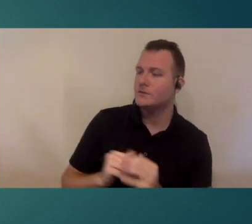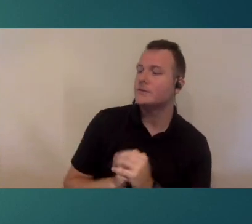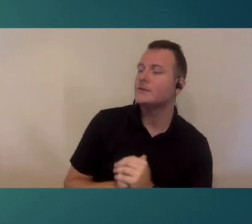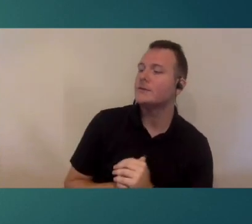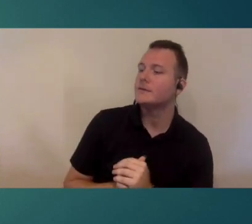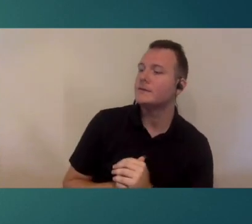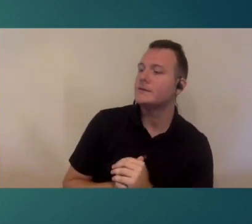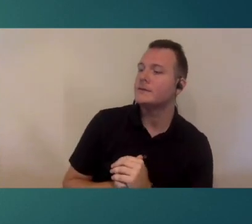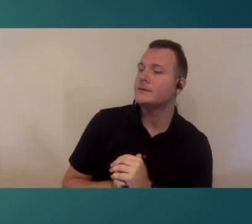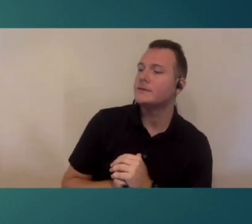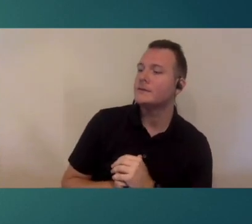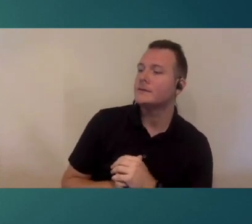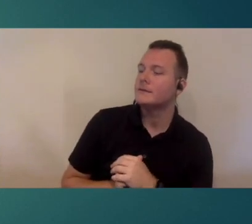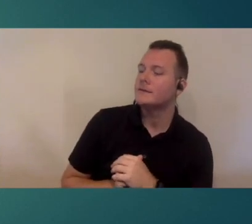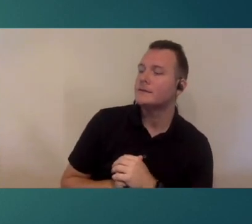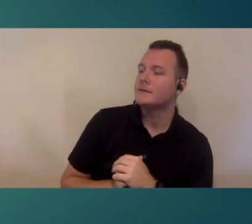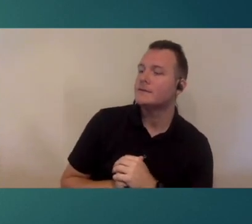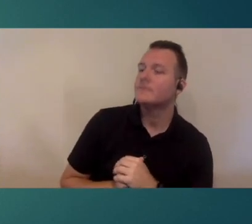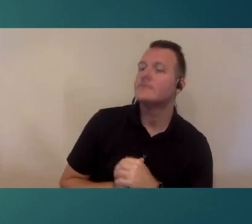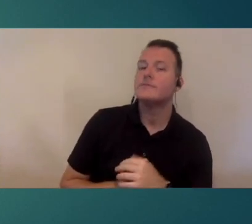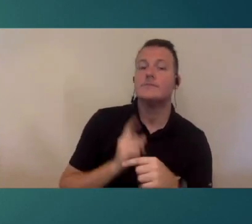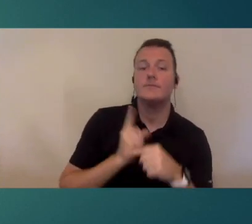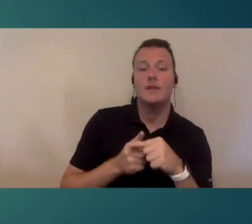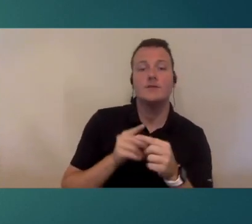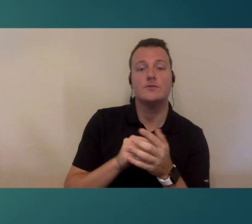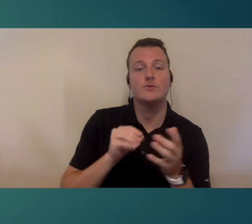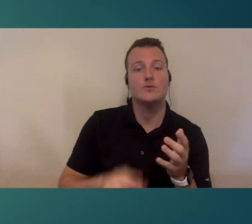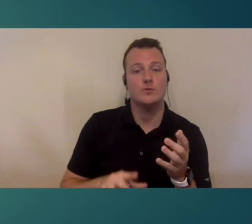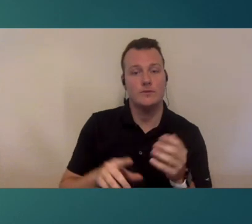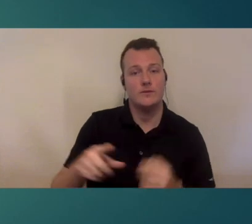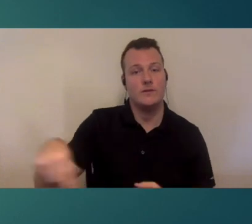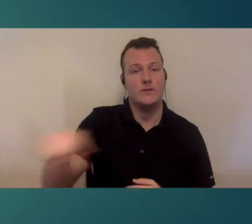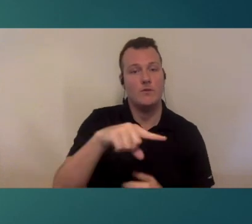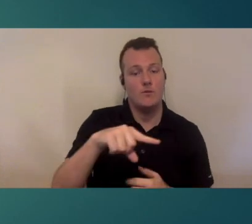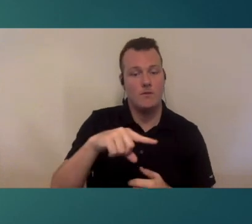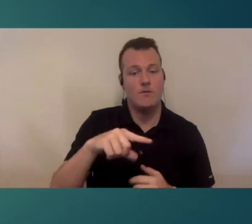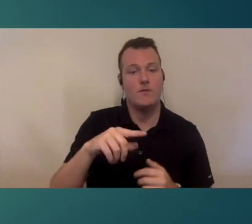I'd really like to also thank all of the students that signed up and are on the